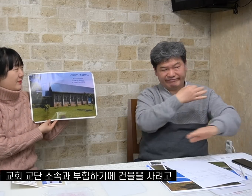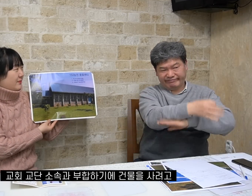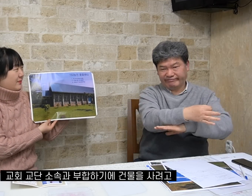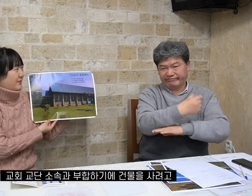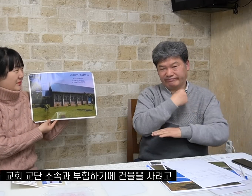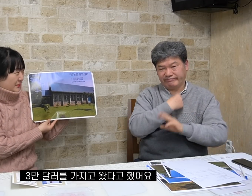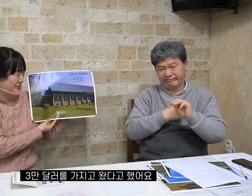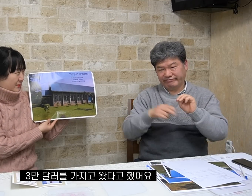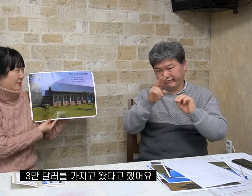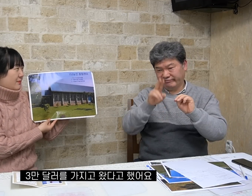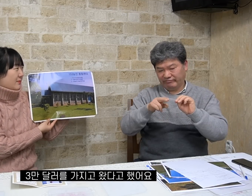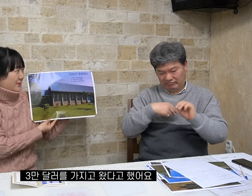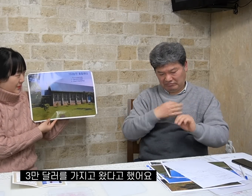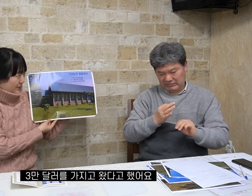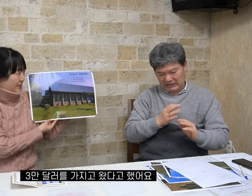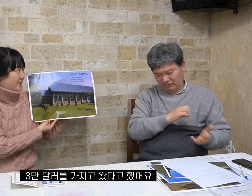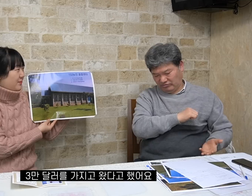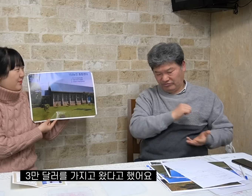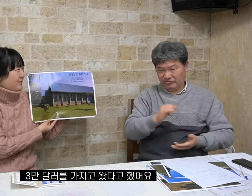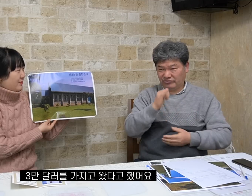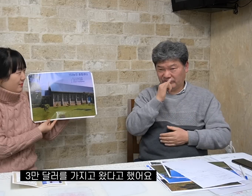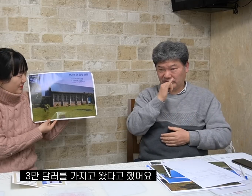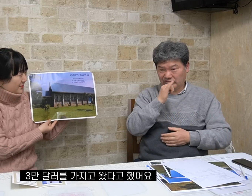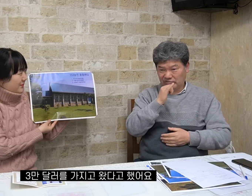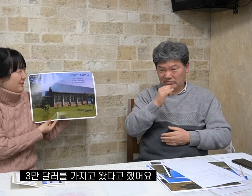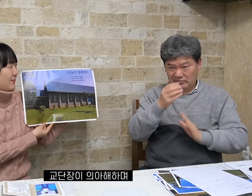because it fits with the church denomination.